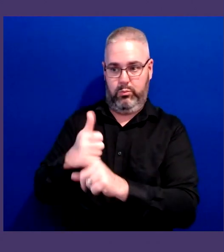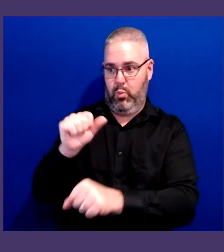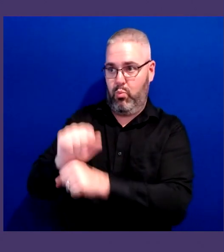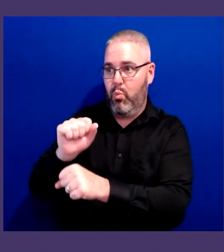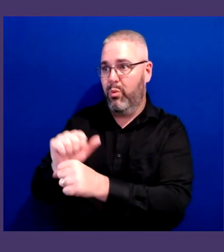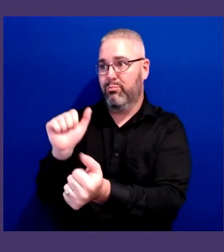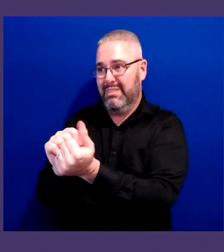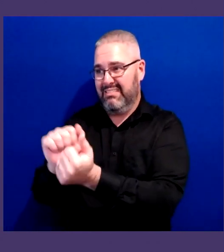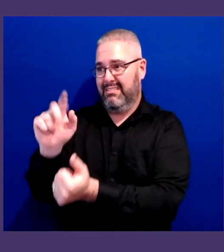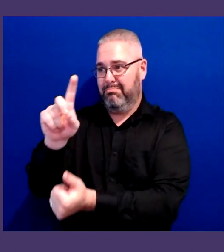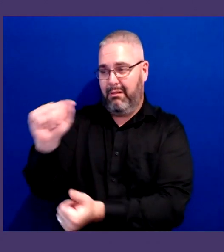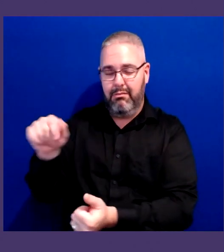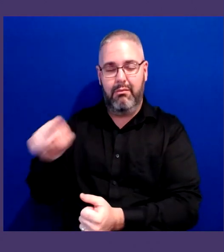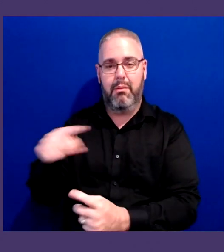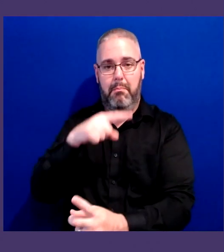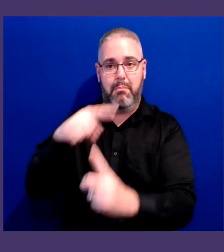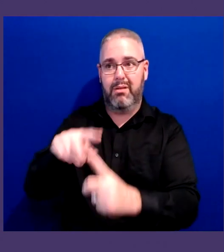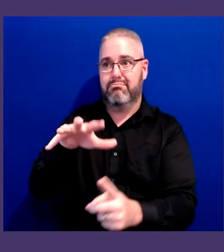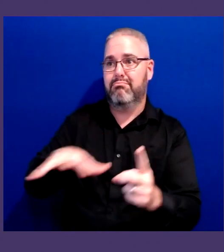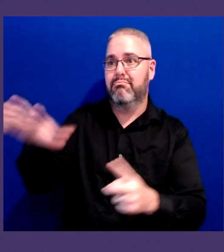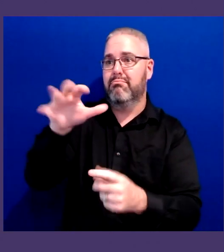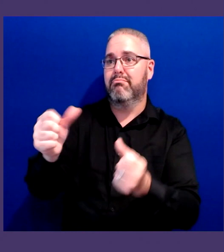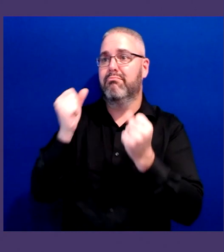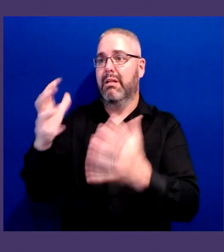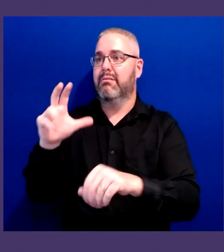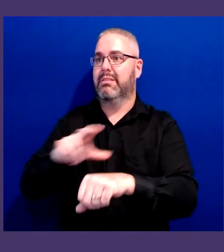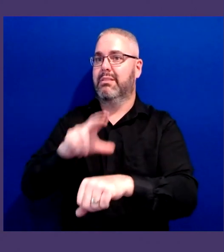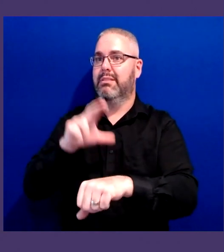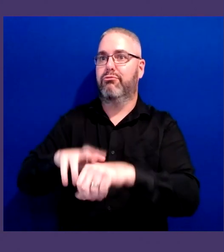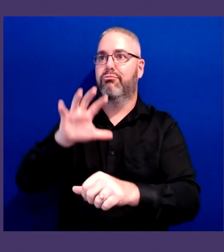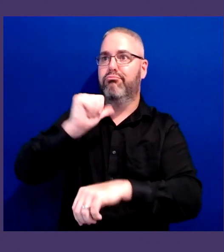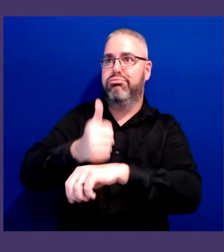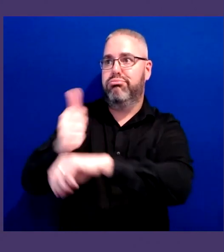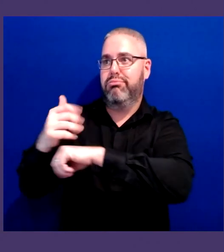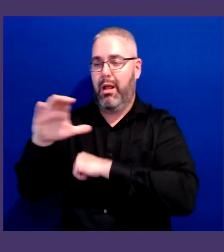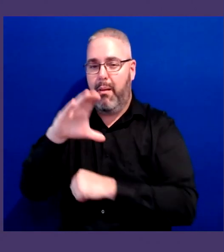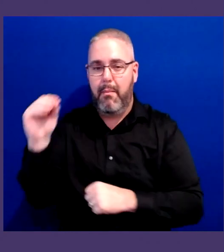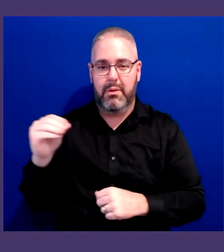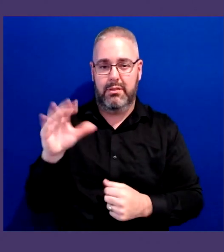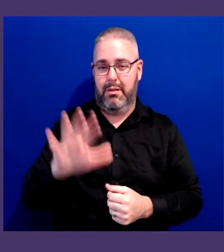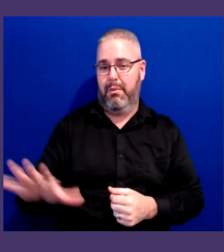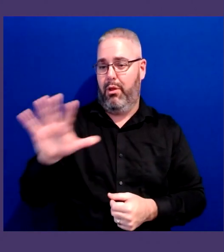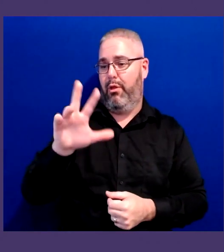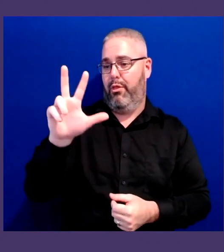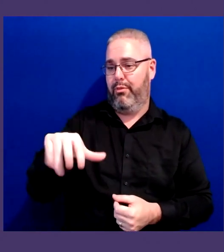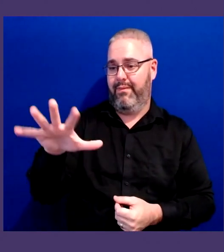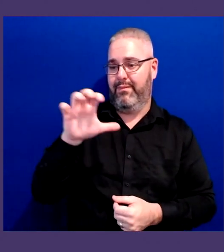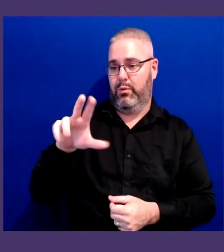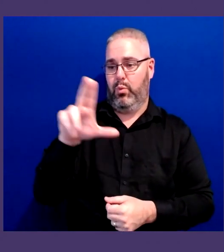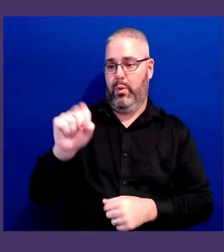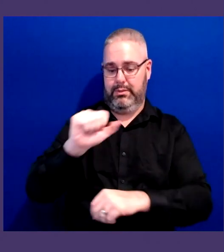as well as to those multinational companies. We're thinking it's going to be about 3,500 US-based companies that fall under scope